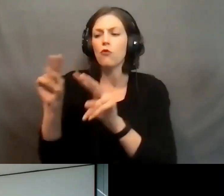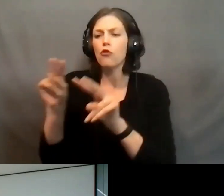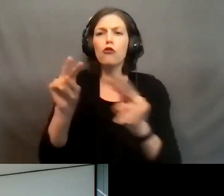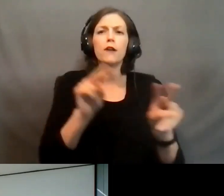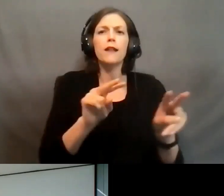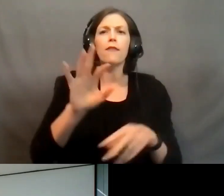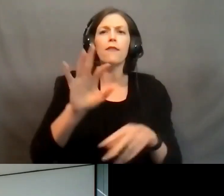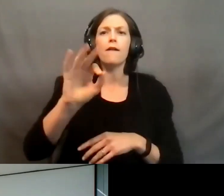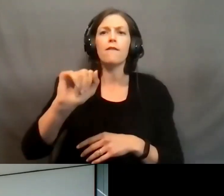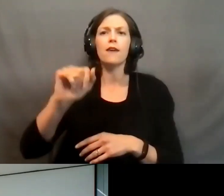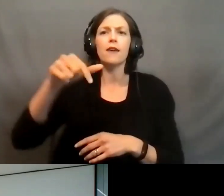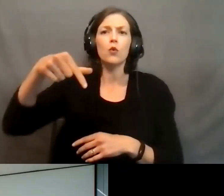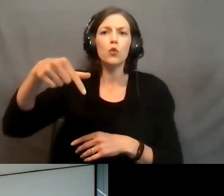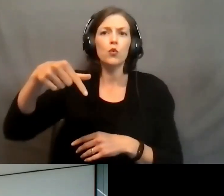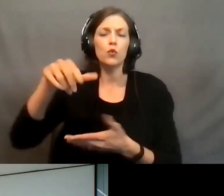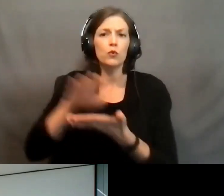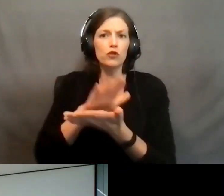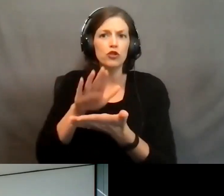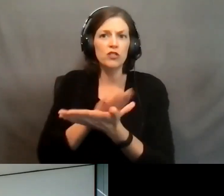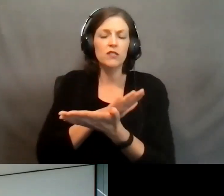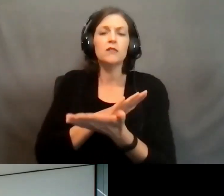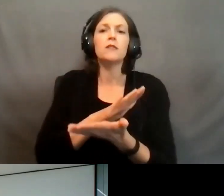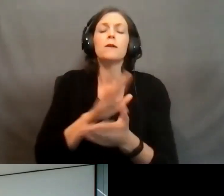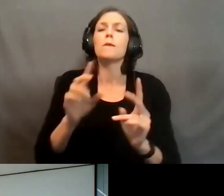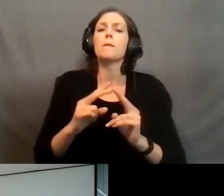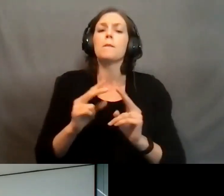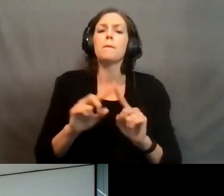hope are user-friendly. This is 12:06:28 a very intuitive